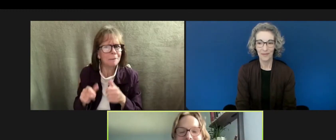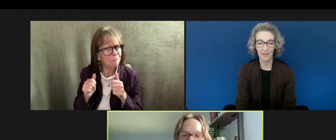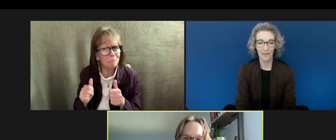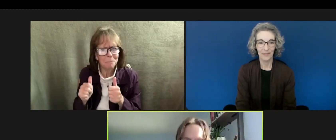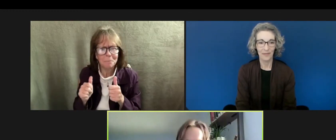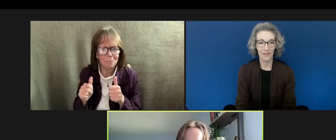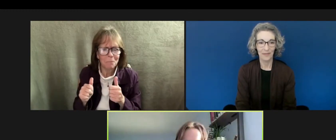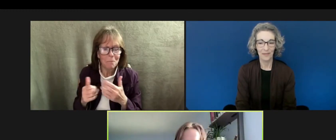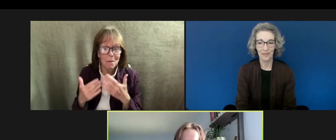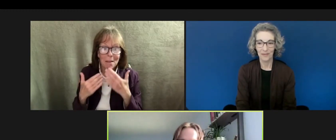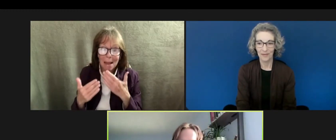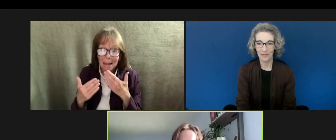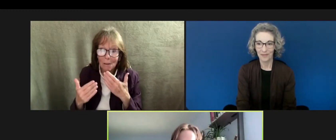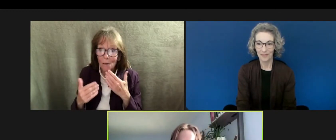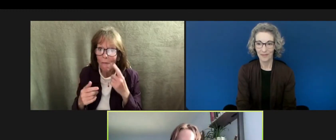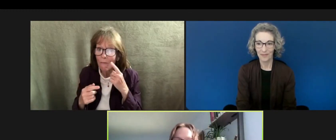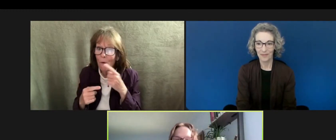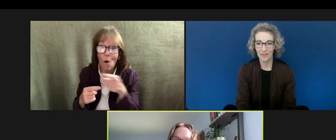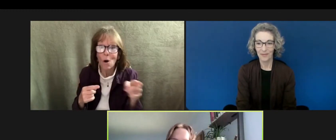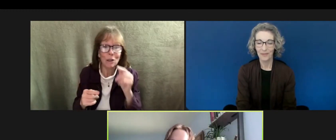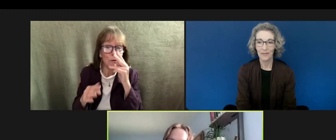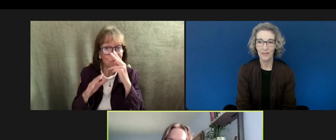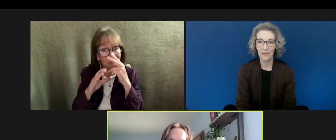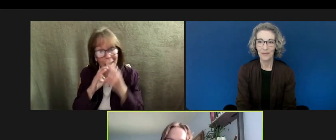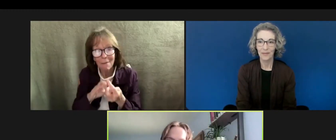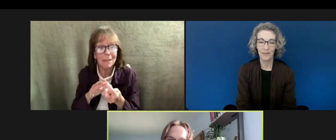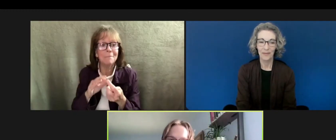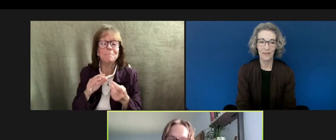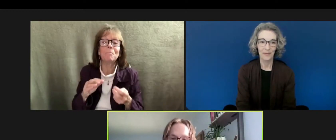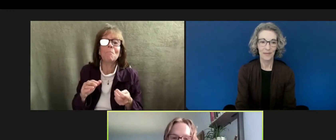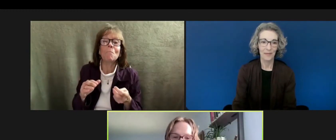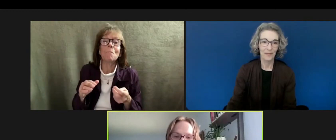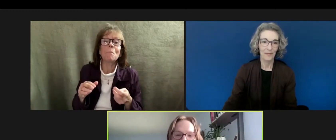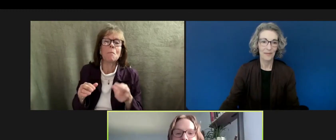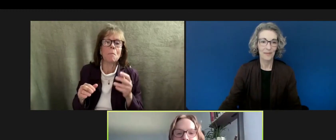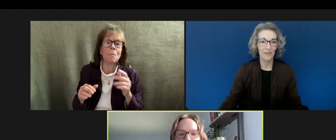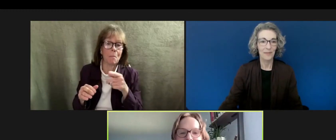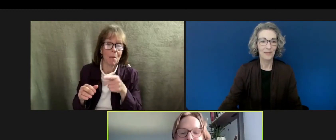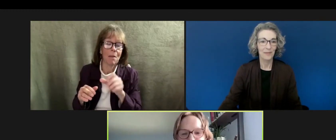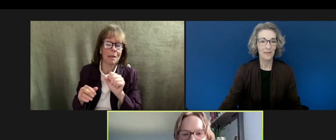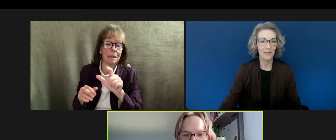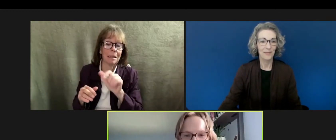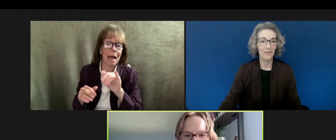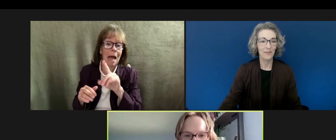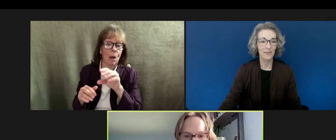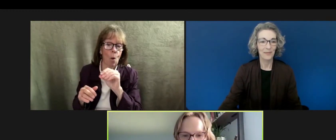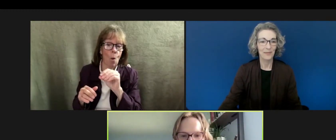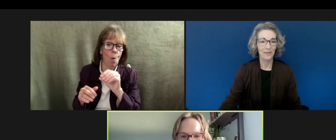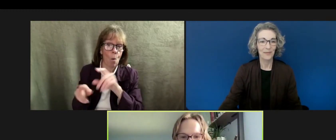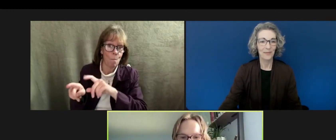Thank you so much everyone for diving in. So we're gonna come back to the Slido polls as ways to interact and